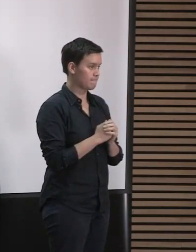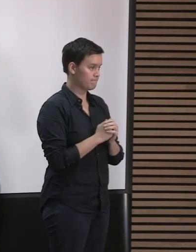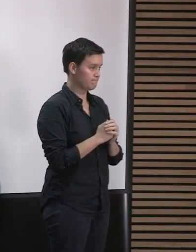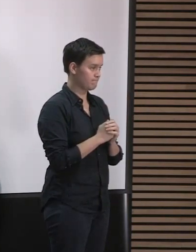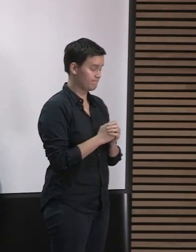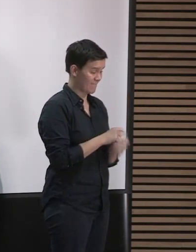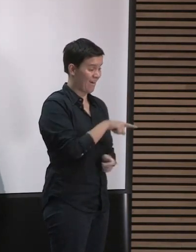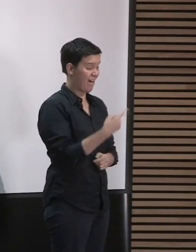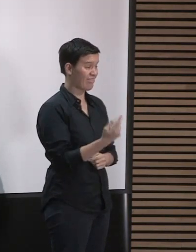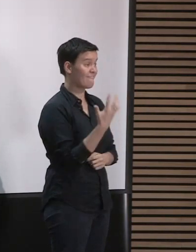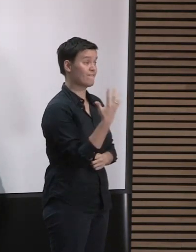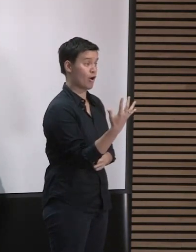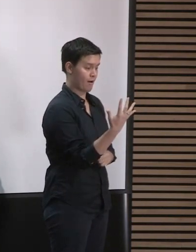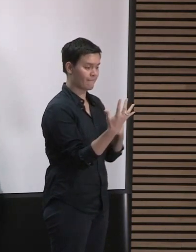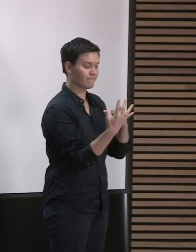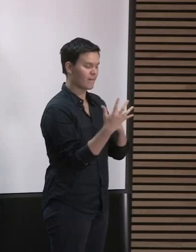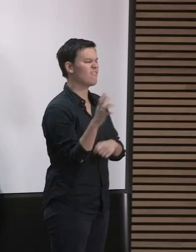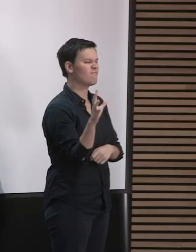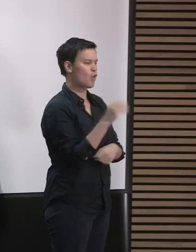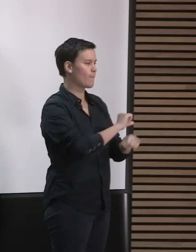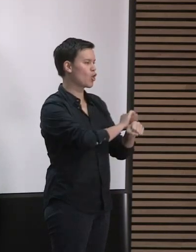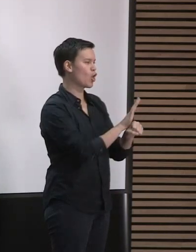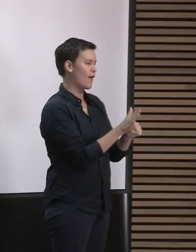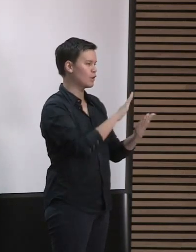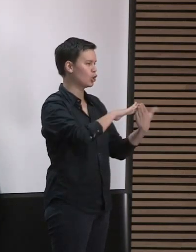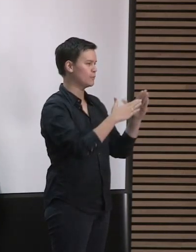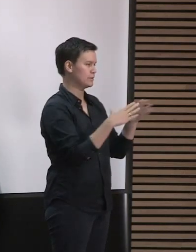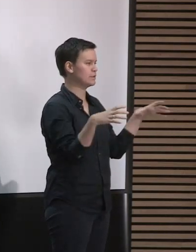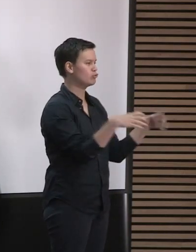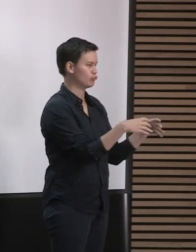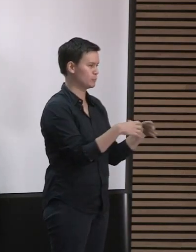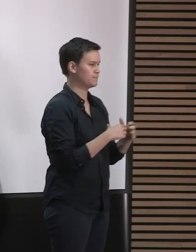facilities in Auckland. The other five cases are in the community and they have all